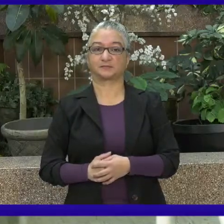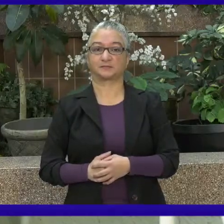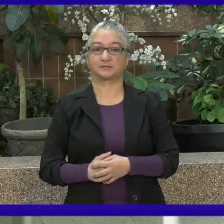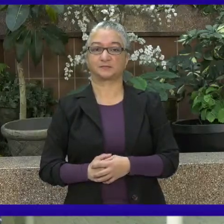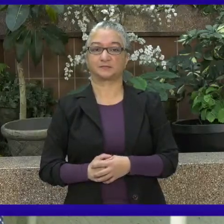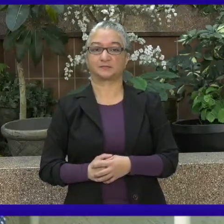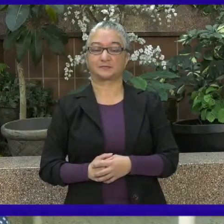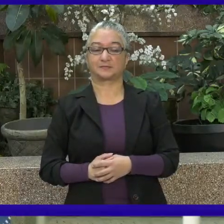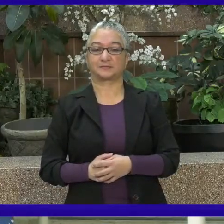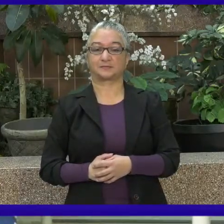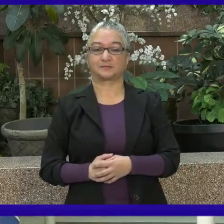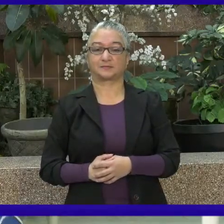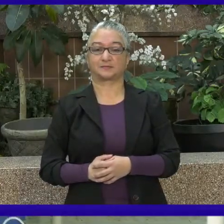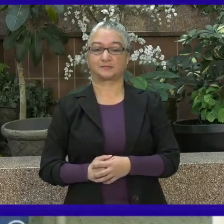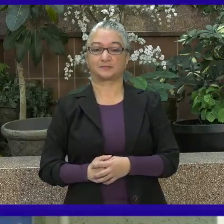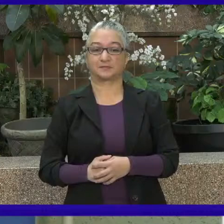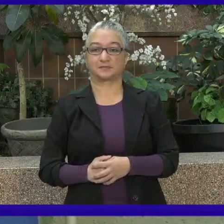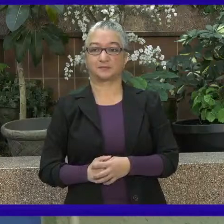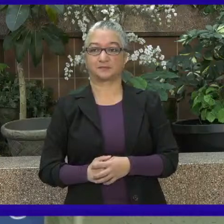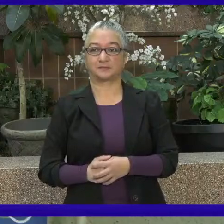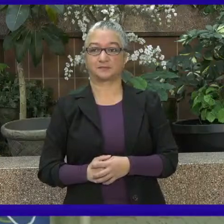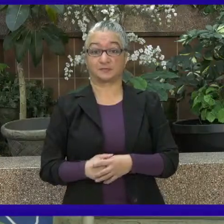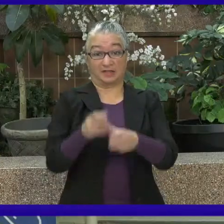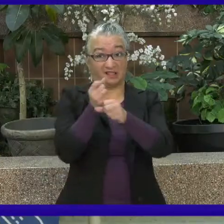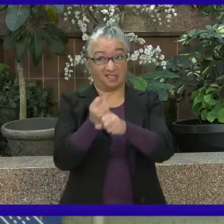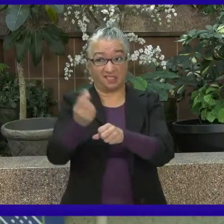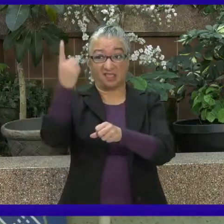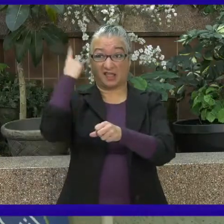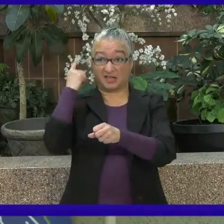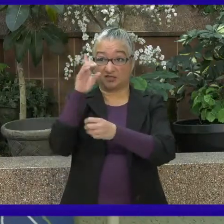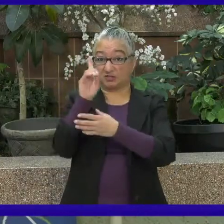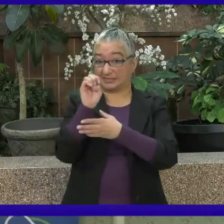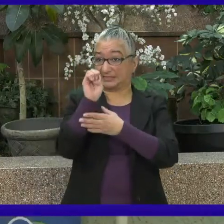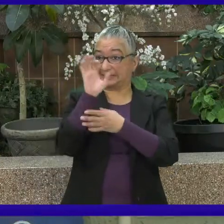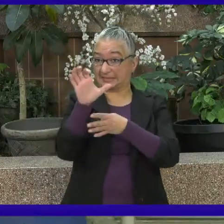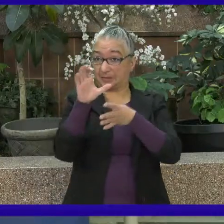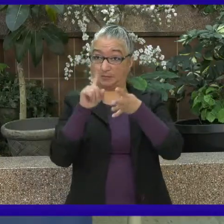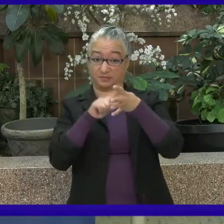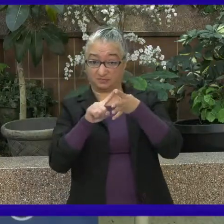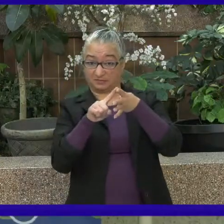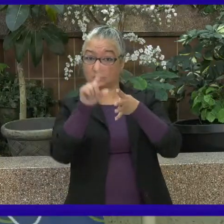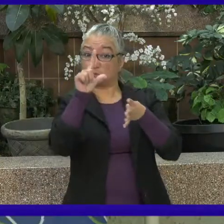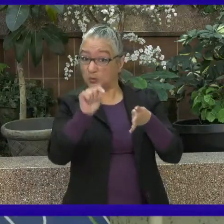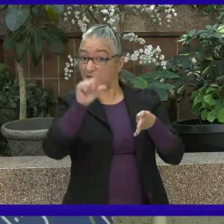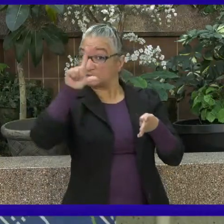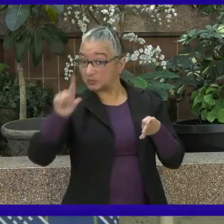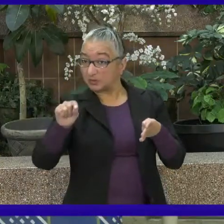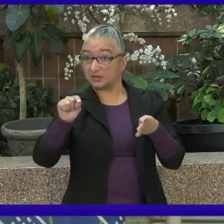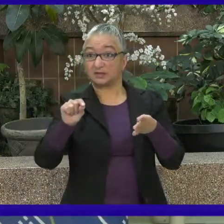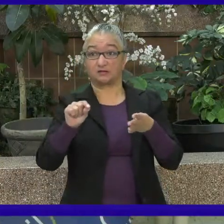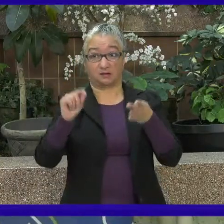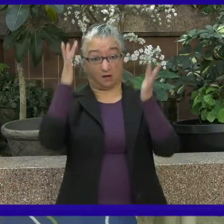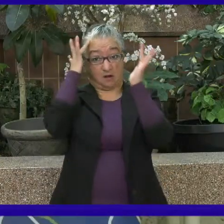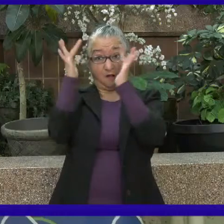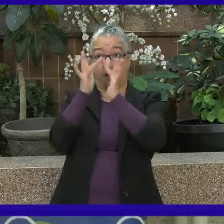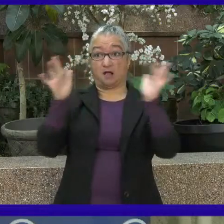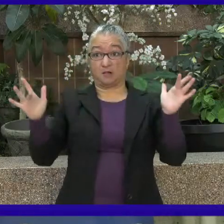in early december of 2020 there was a serious outbreak of coven 19 at victoria hospital the